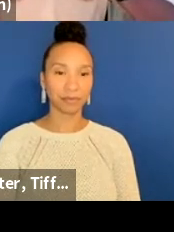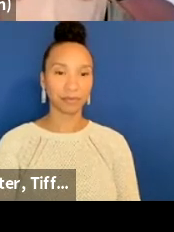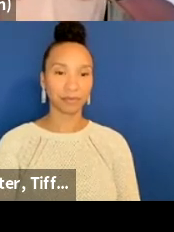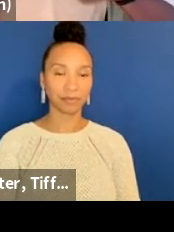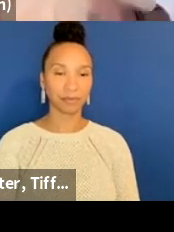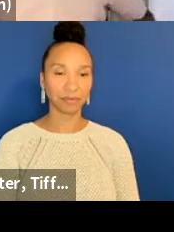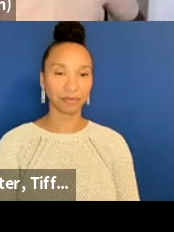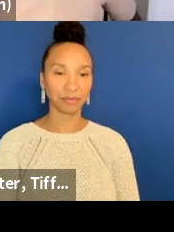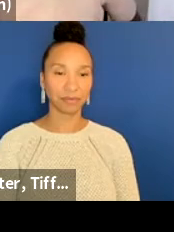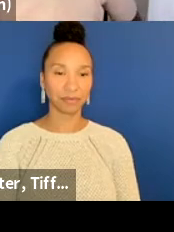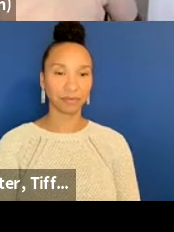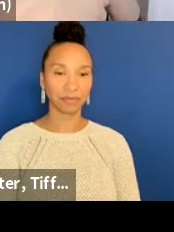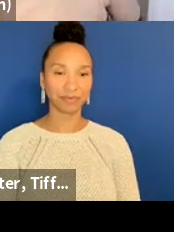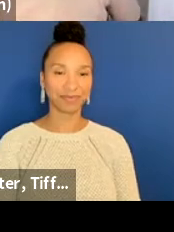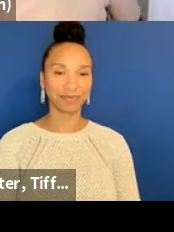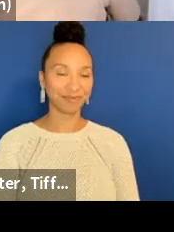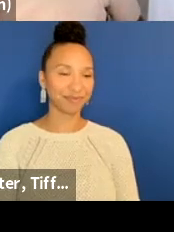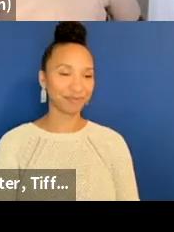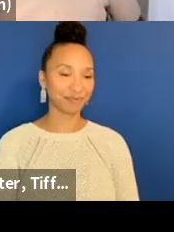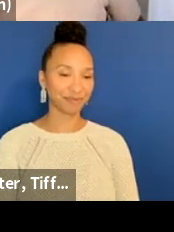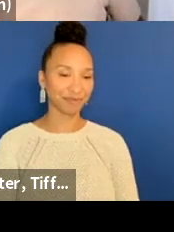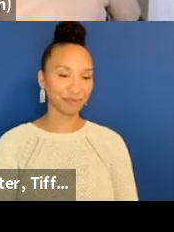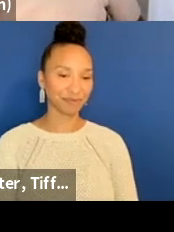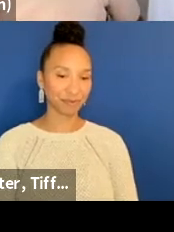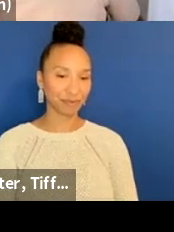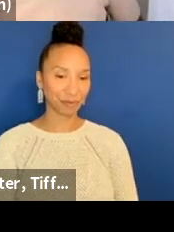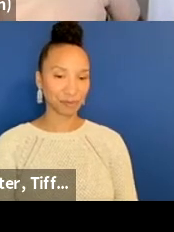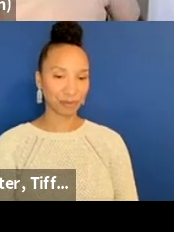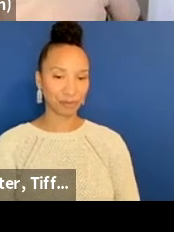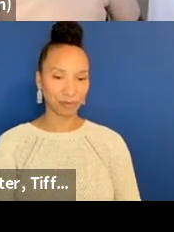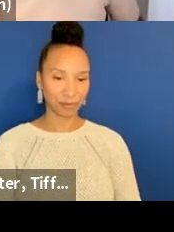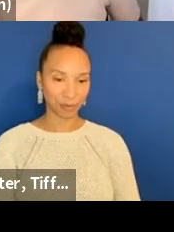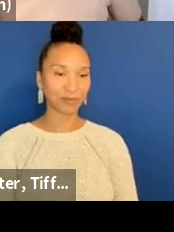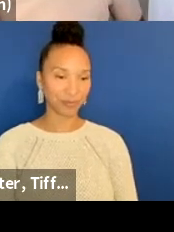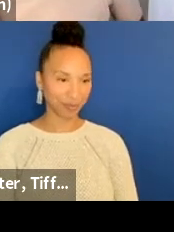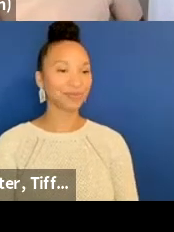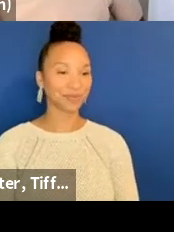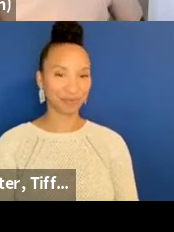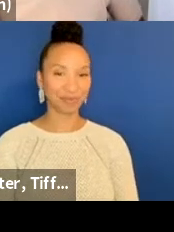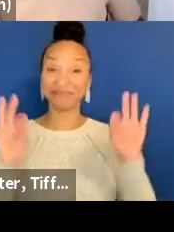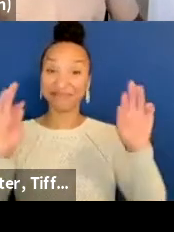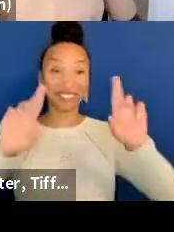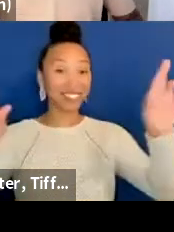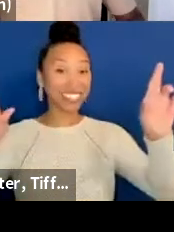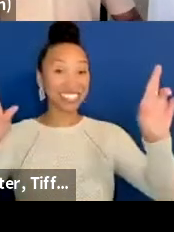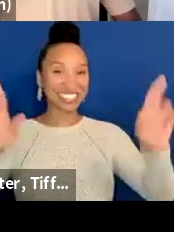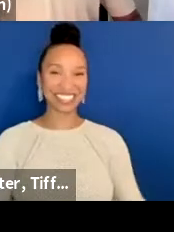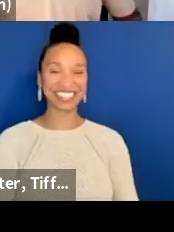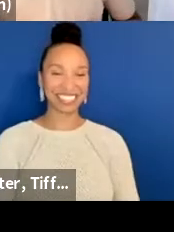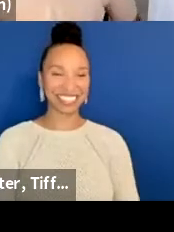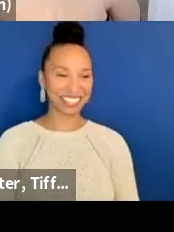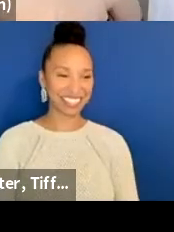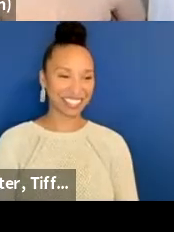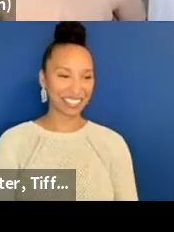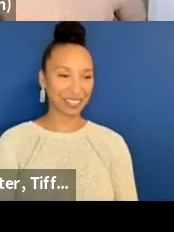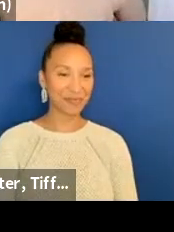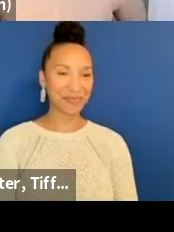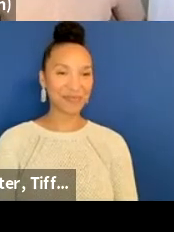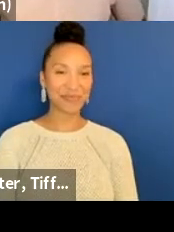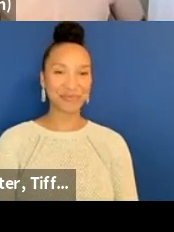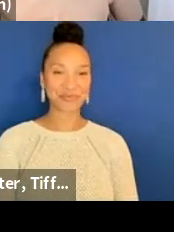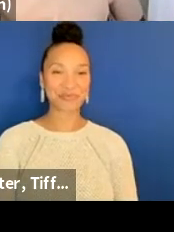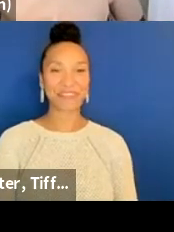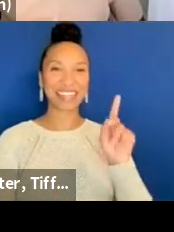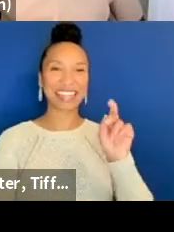Kirya Traber (she/her): Welcome For those of you who are not aware of this is a high arts event, my name is curia traber my pronouns are she her hers I.